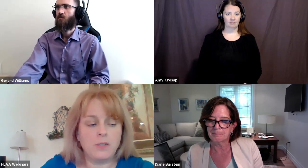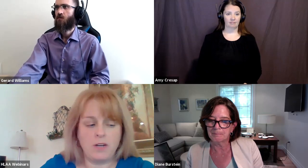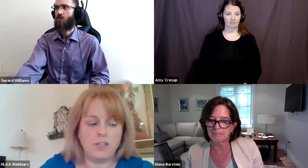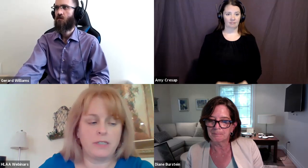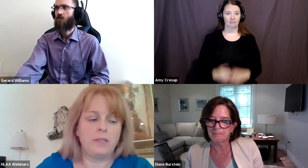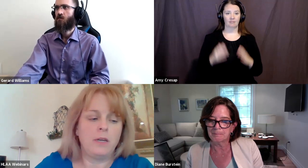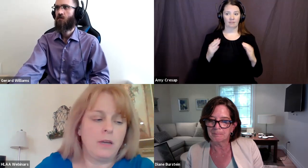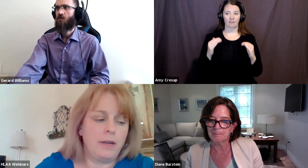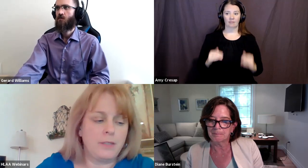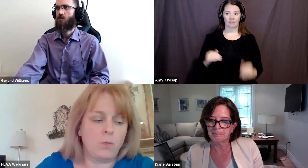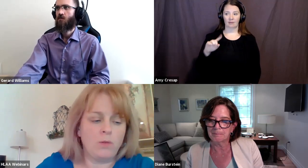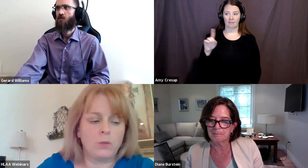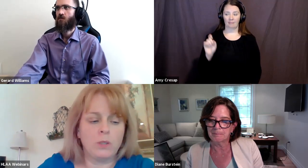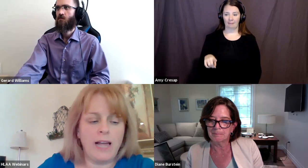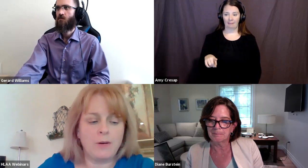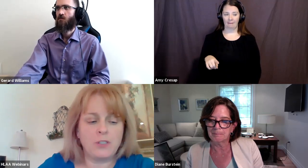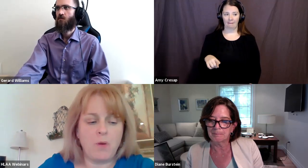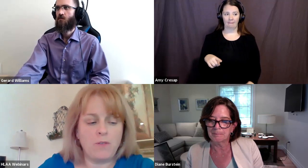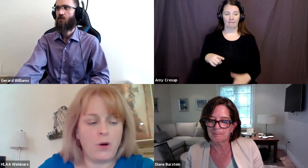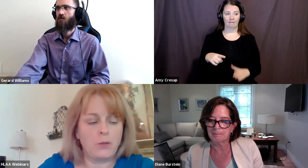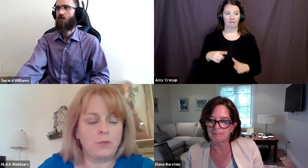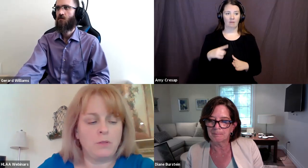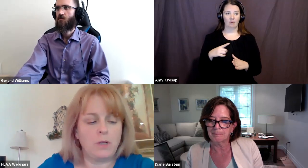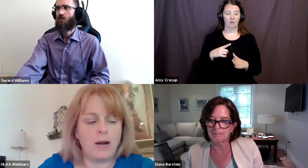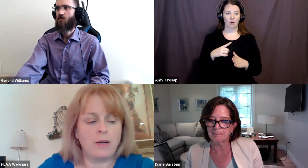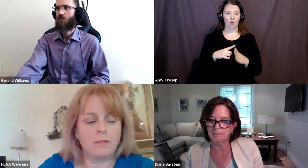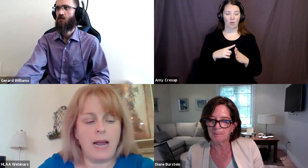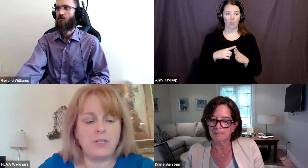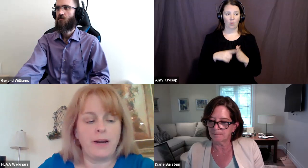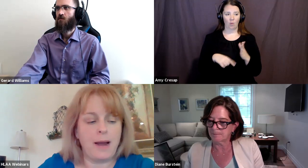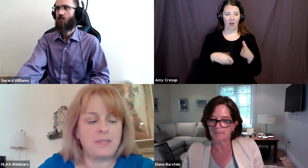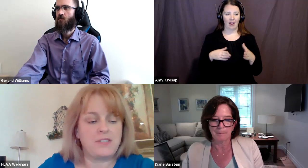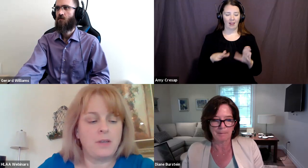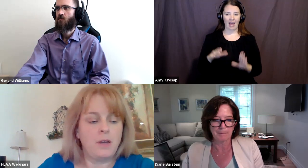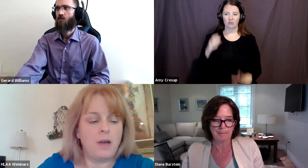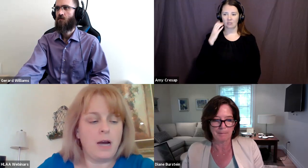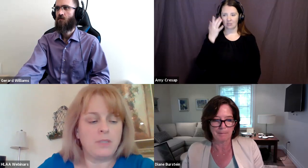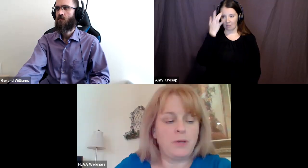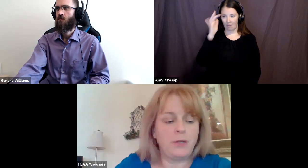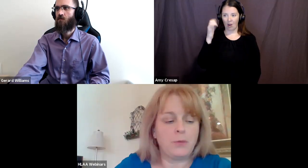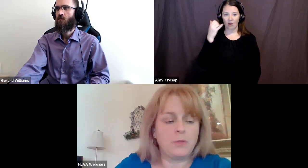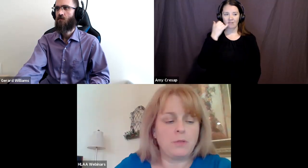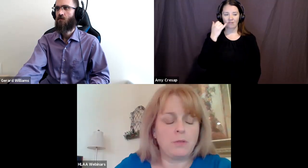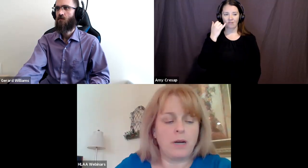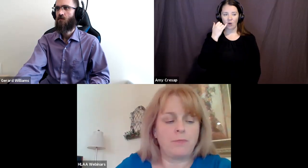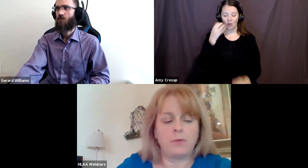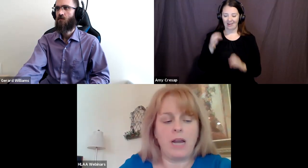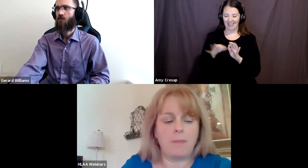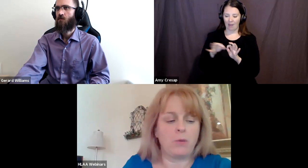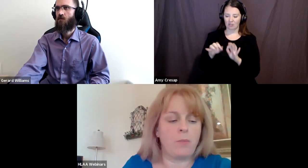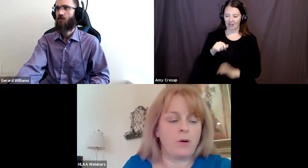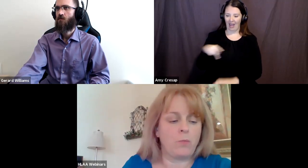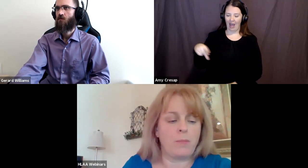Next question is, what rule allows Smartphone captioning apps to be used for captioning